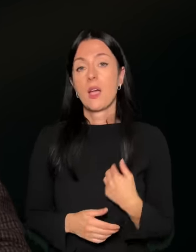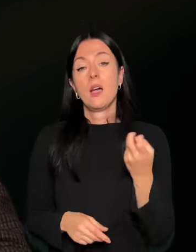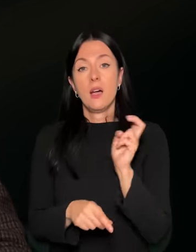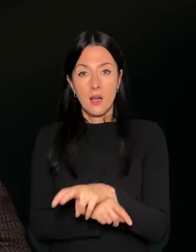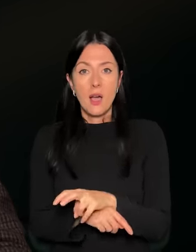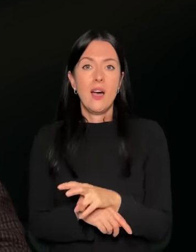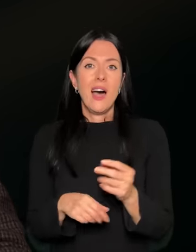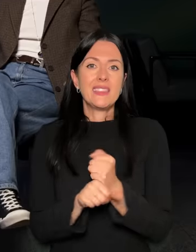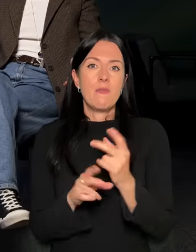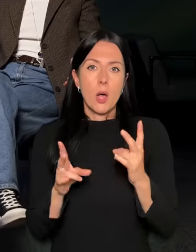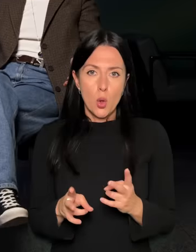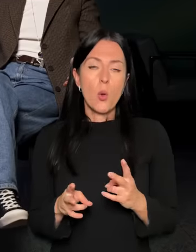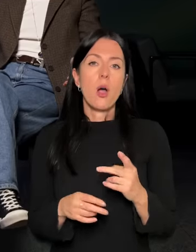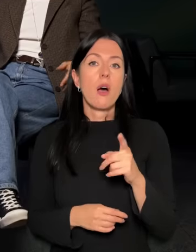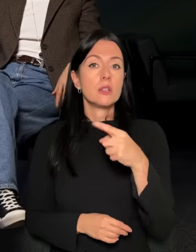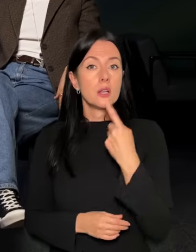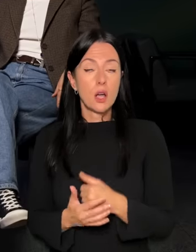I come to the trauma unit. It was night, and they were like, "Ohh." ...